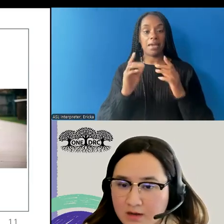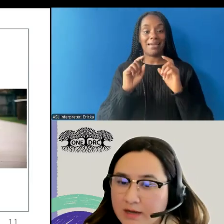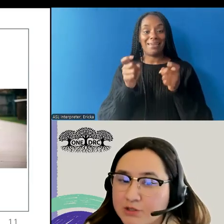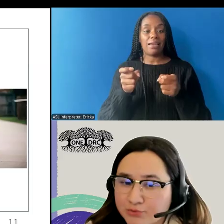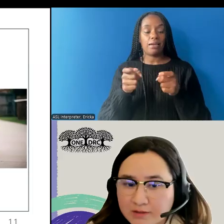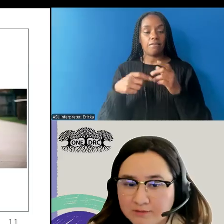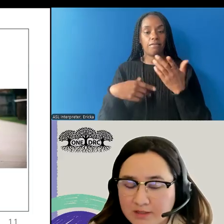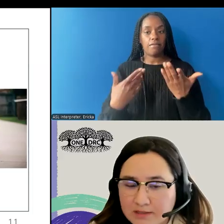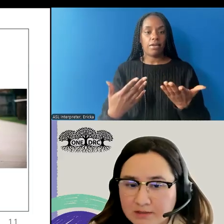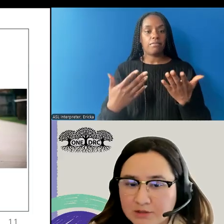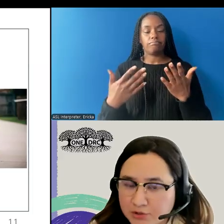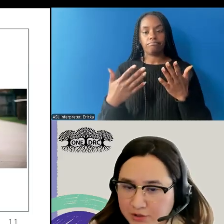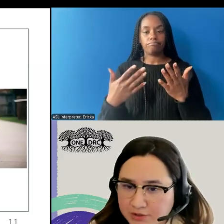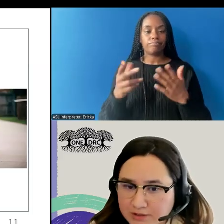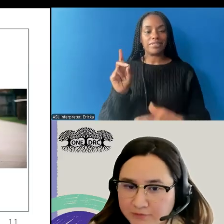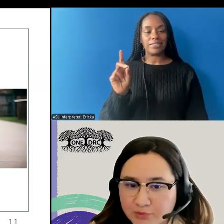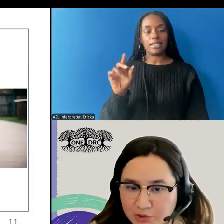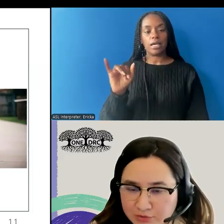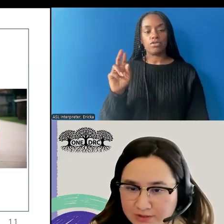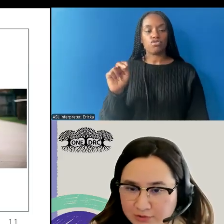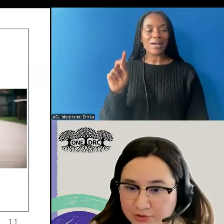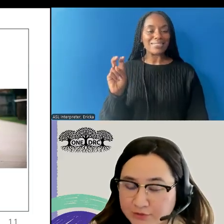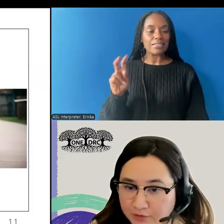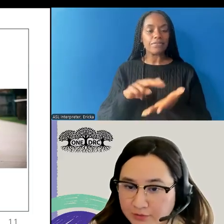and a directive is instructions for regional centers to follow.